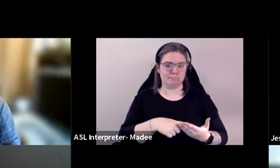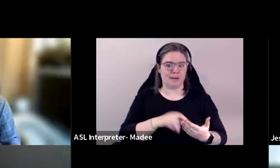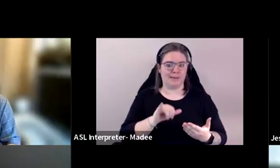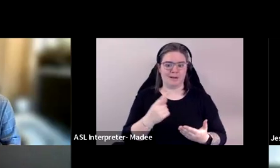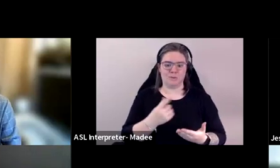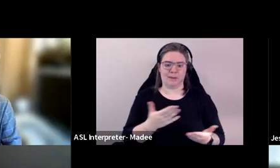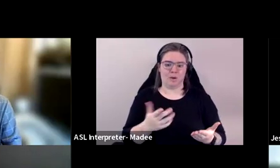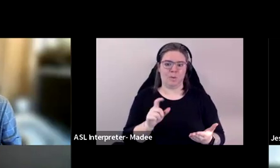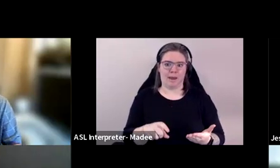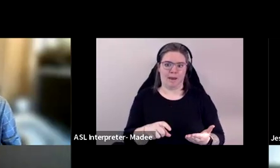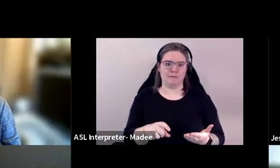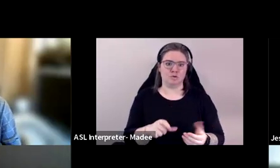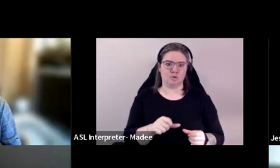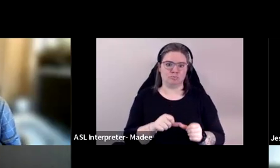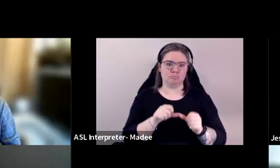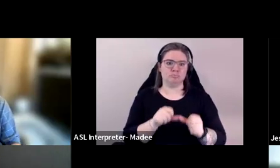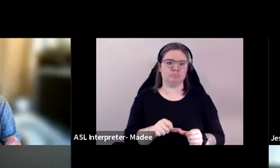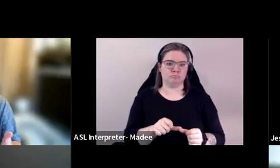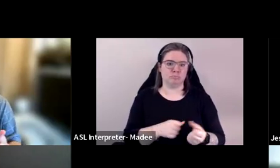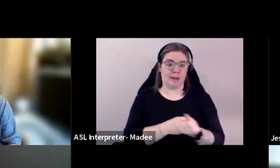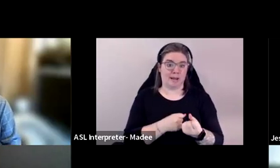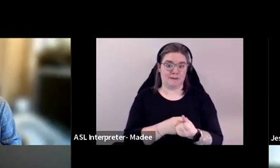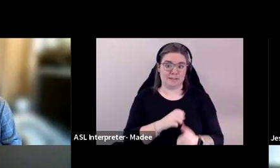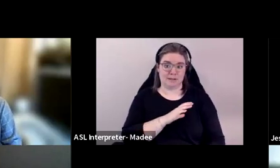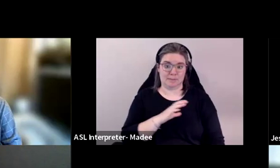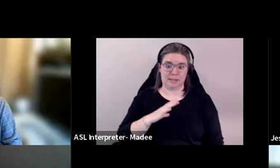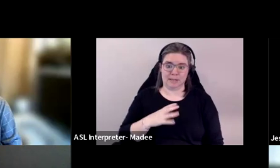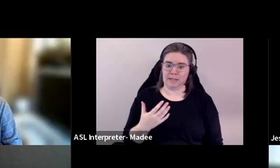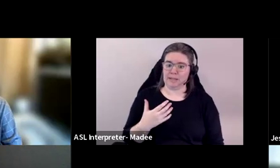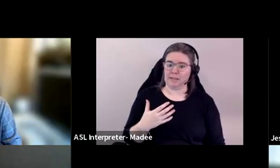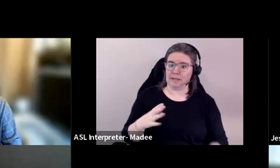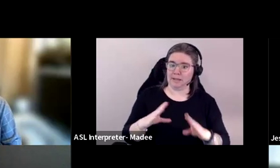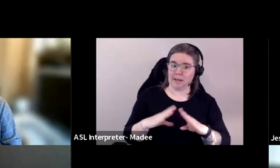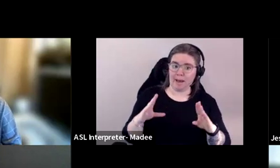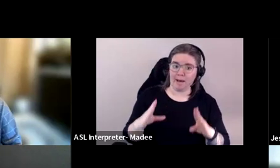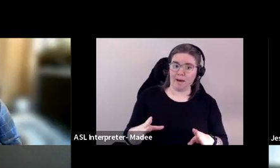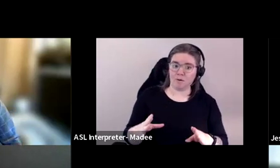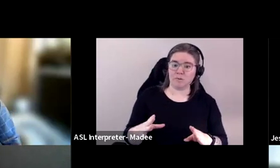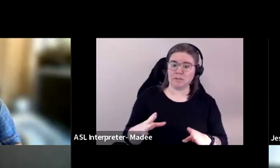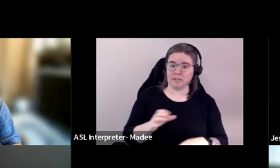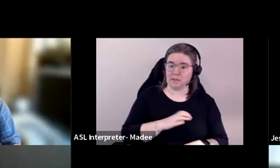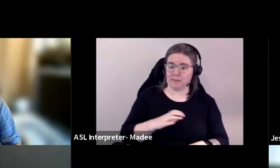Don Dew: whether it's through the Advocacy Committee. Don Dew: whether it's through the Housing Don Dew: Committee Transportation.